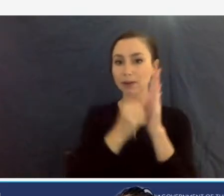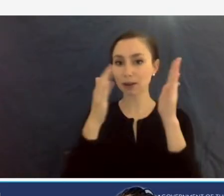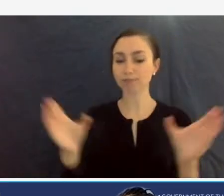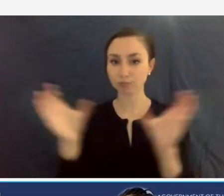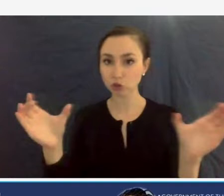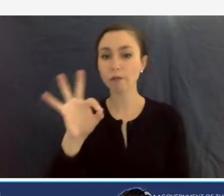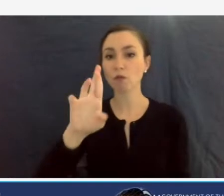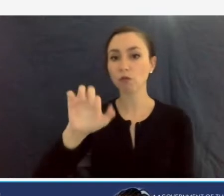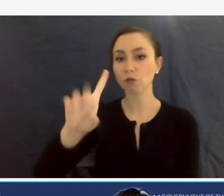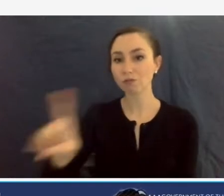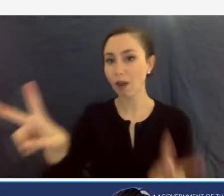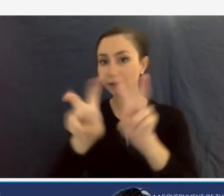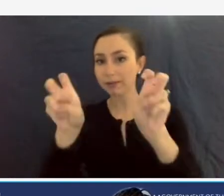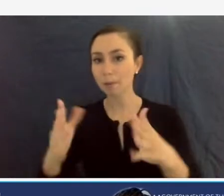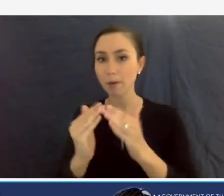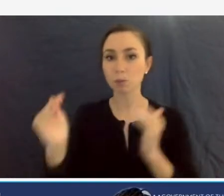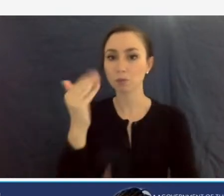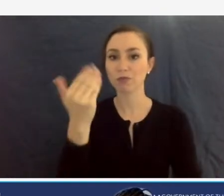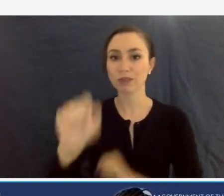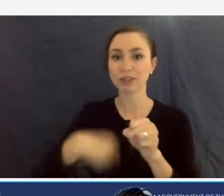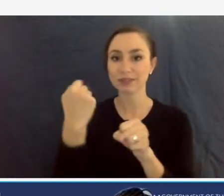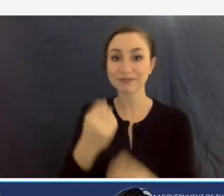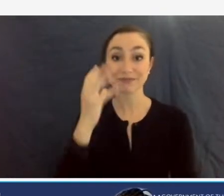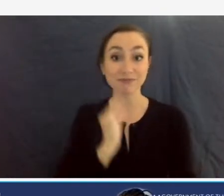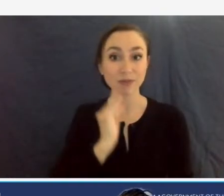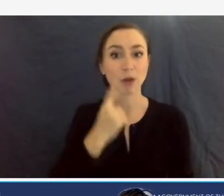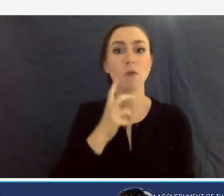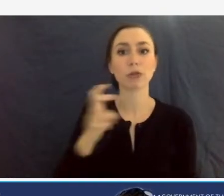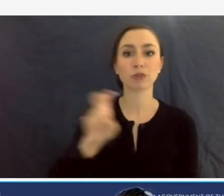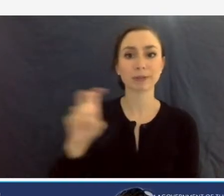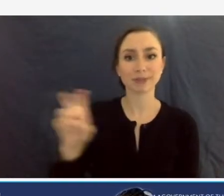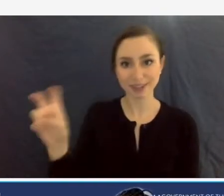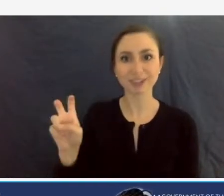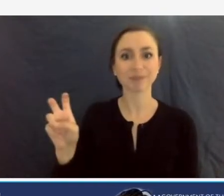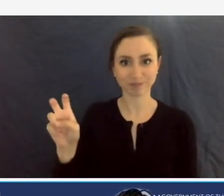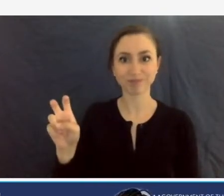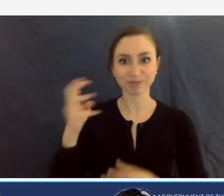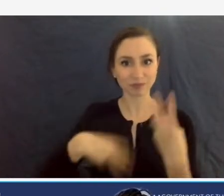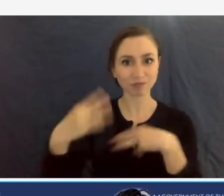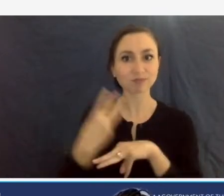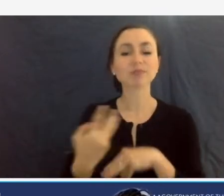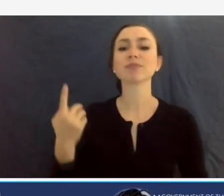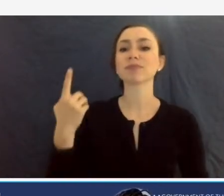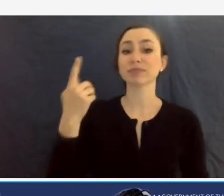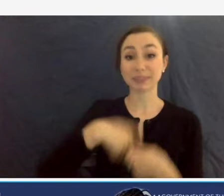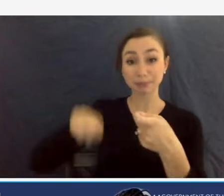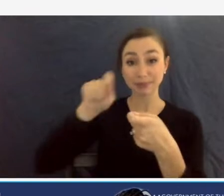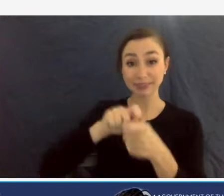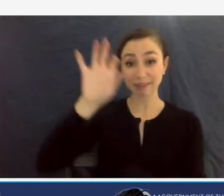of experience in the transportation industry specifically federal acquisition regulations cost